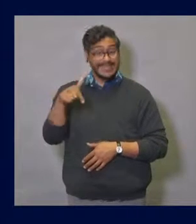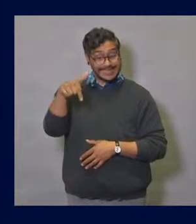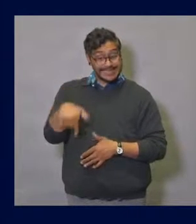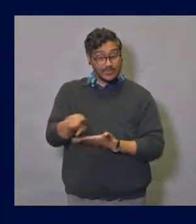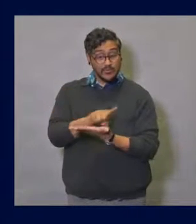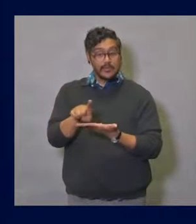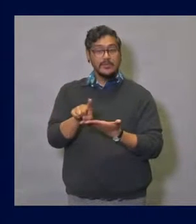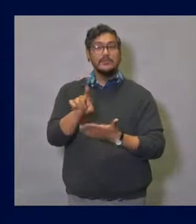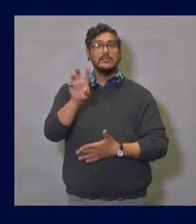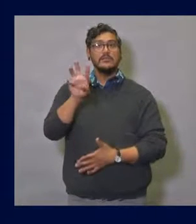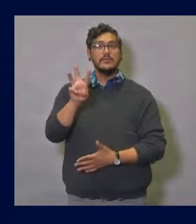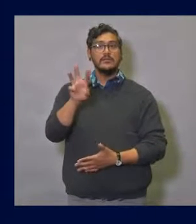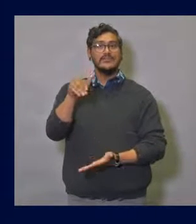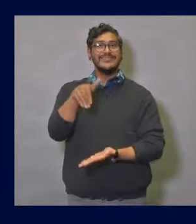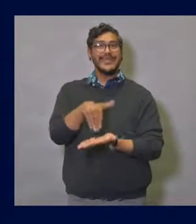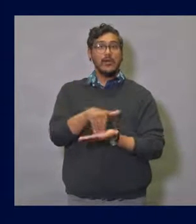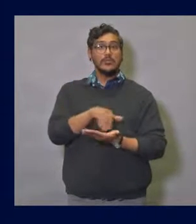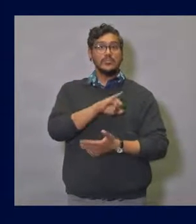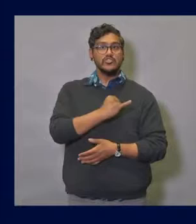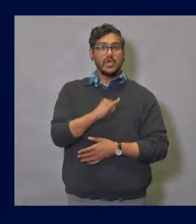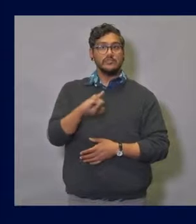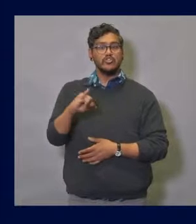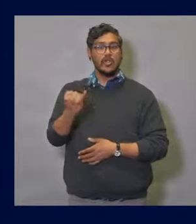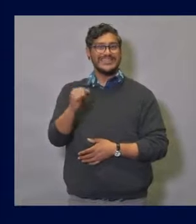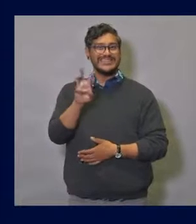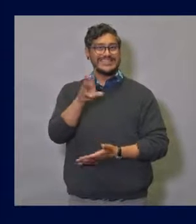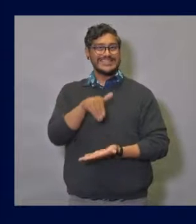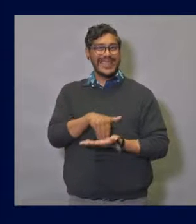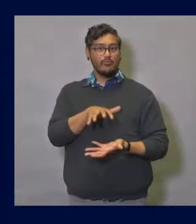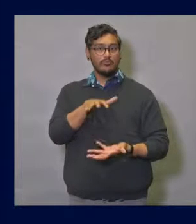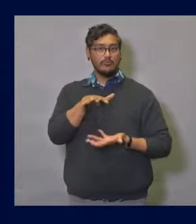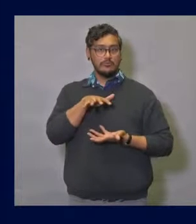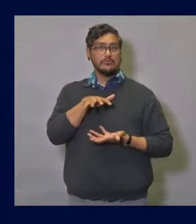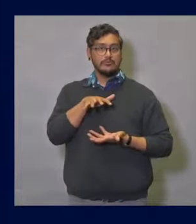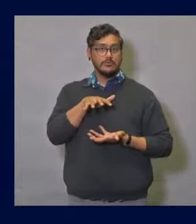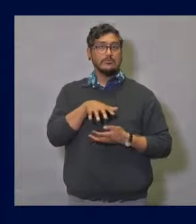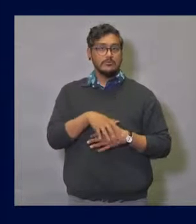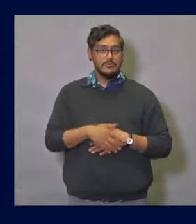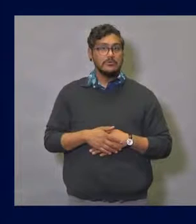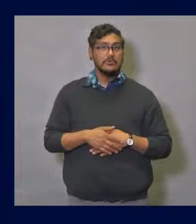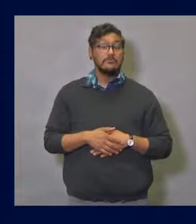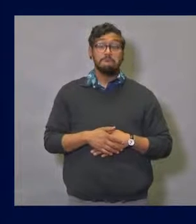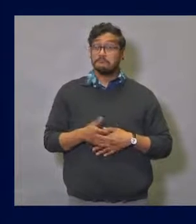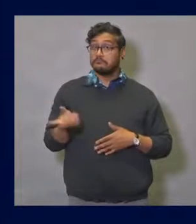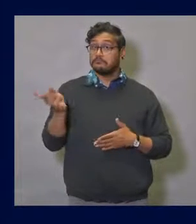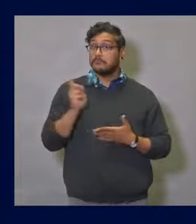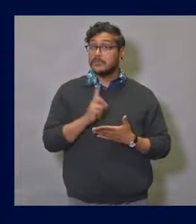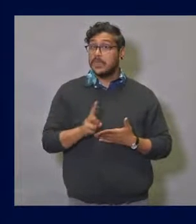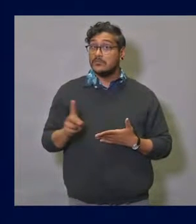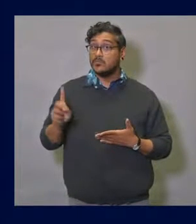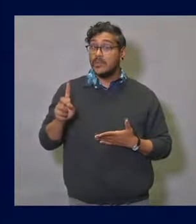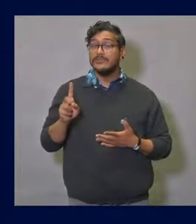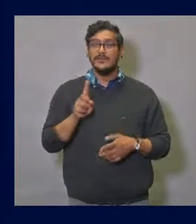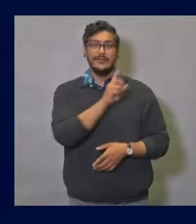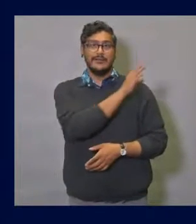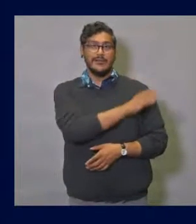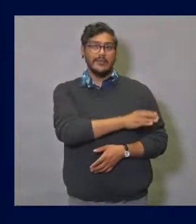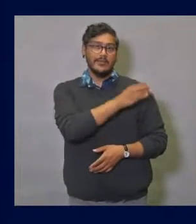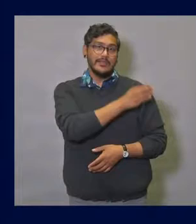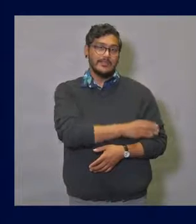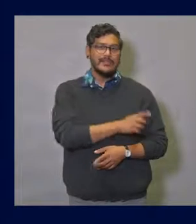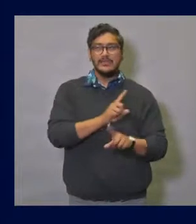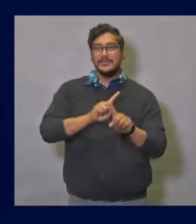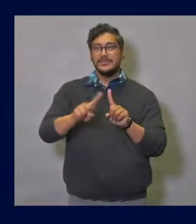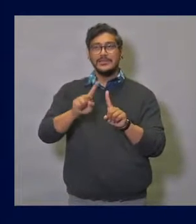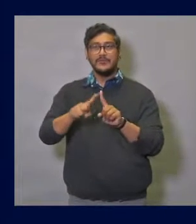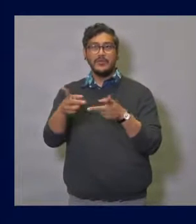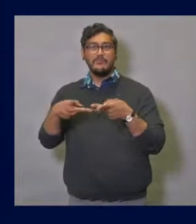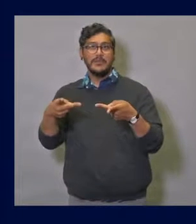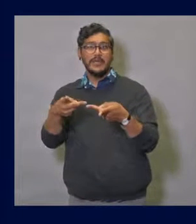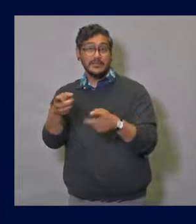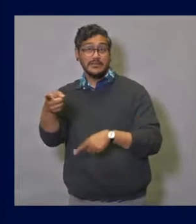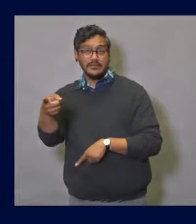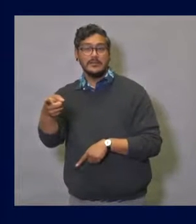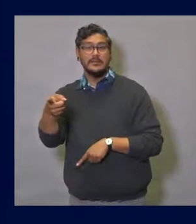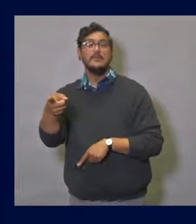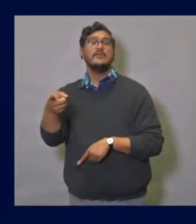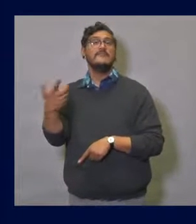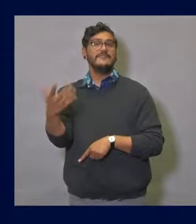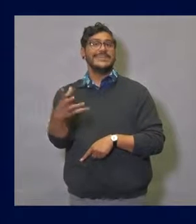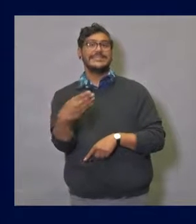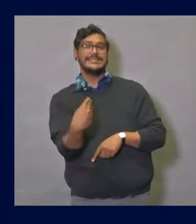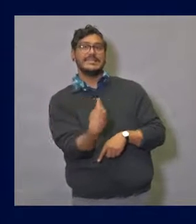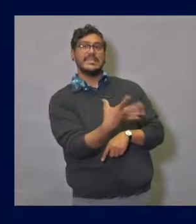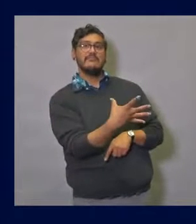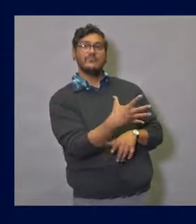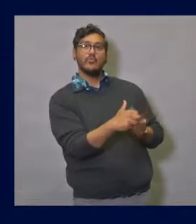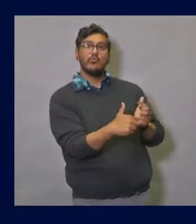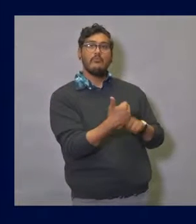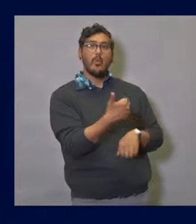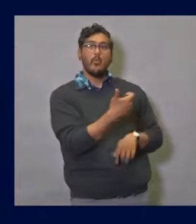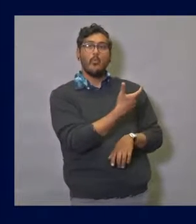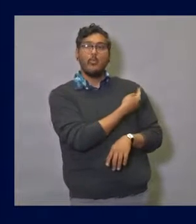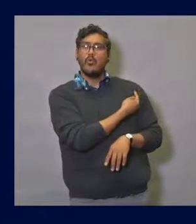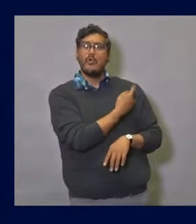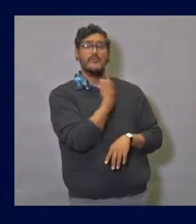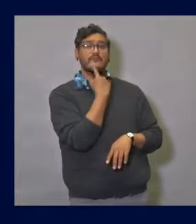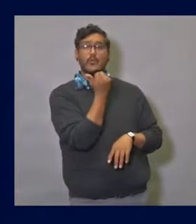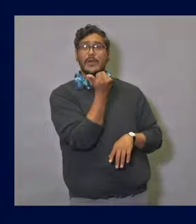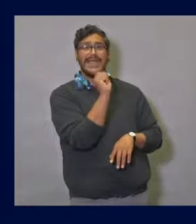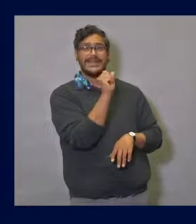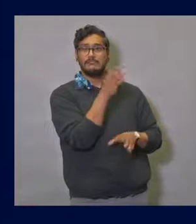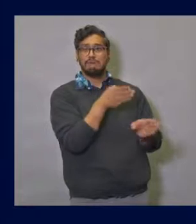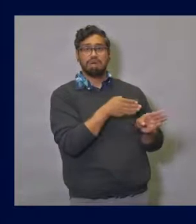PASADA, RECIBIMOS MÁS DE